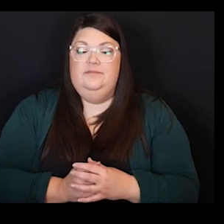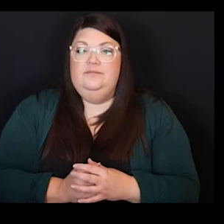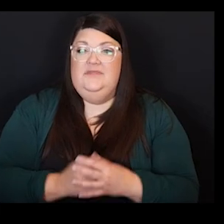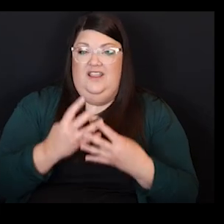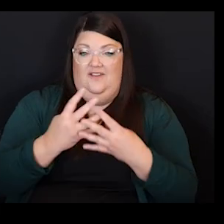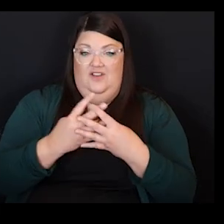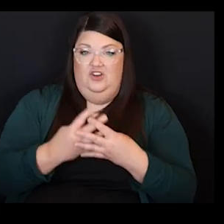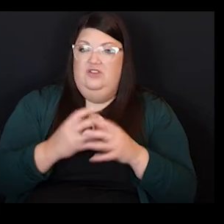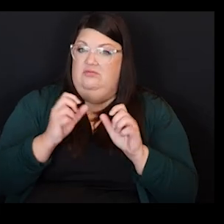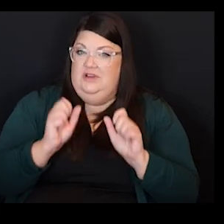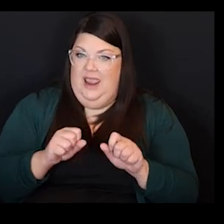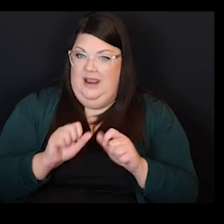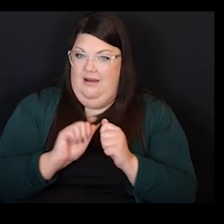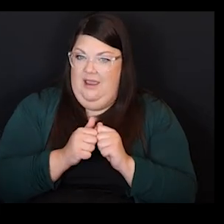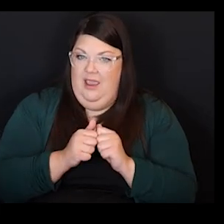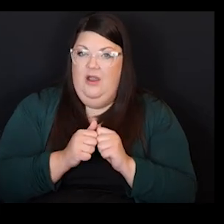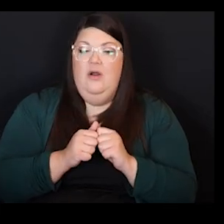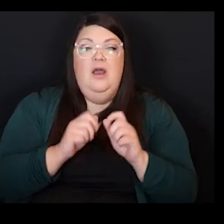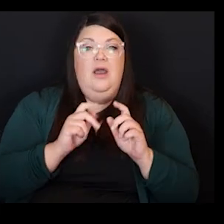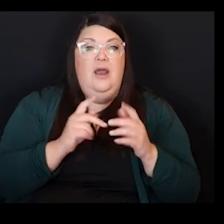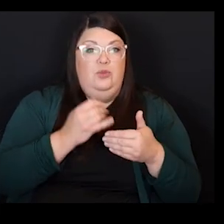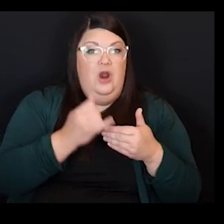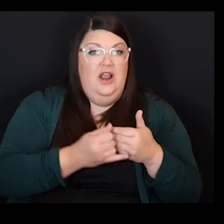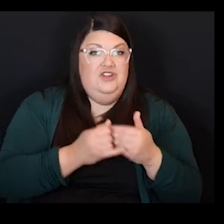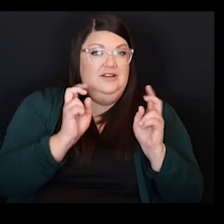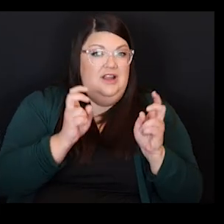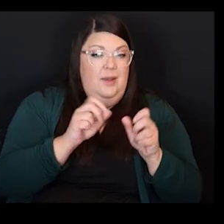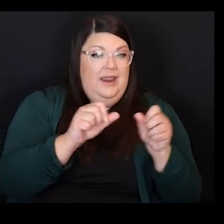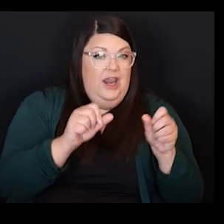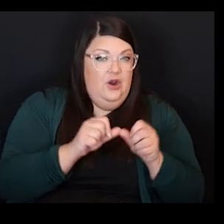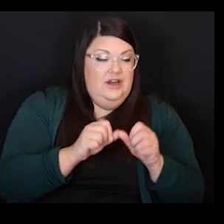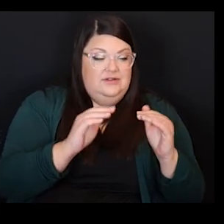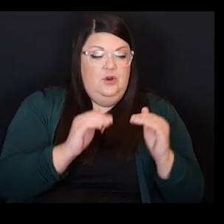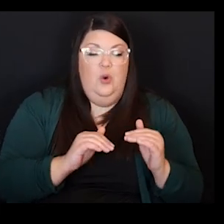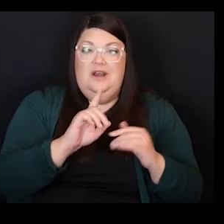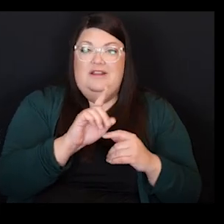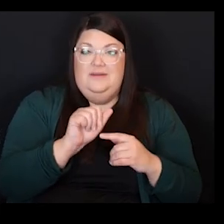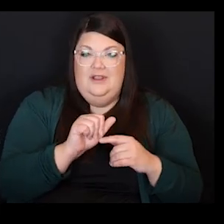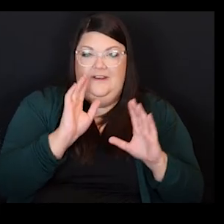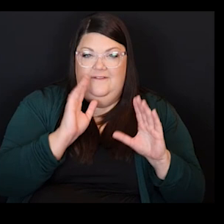them down by project topic areas and disability focus, which we’ve already covered. In addition,